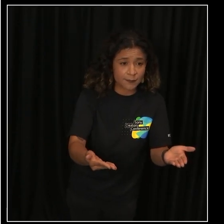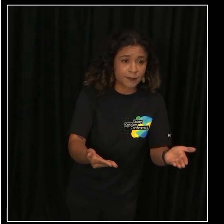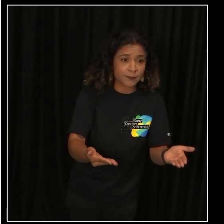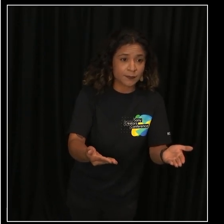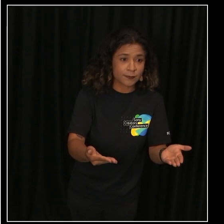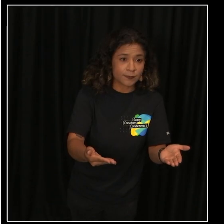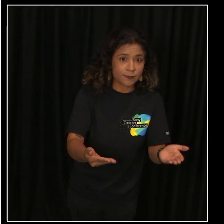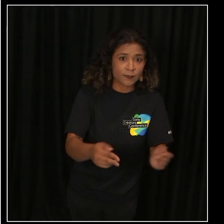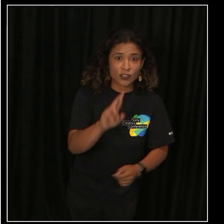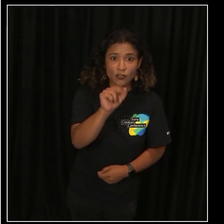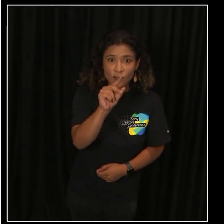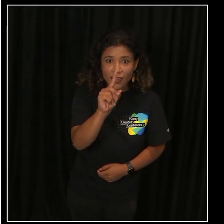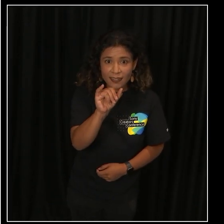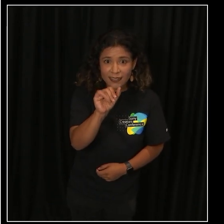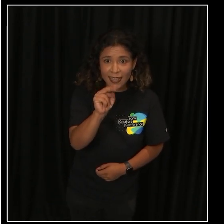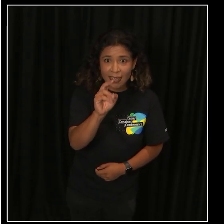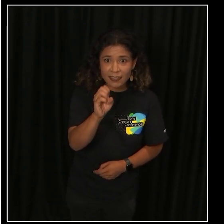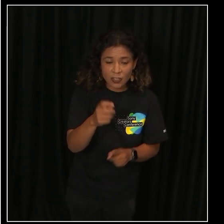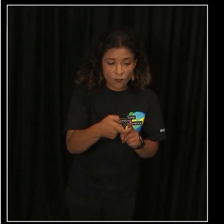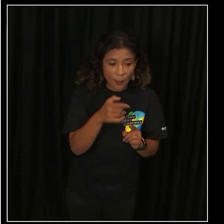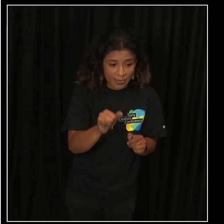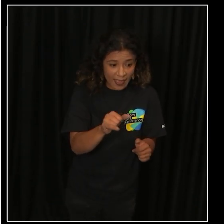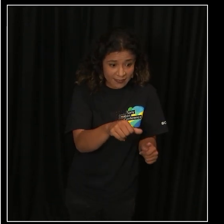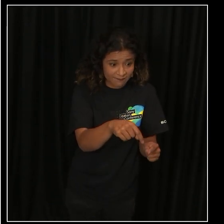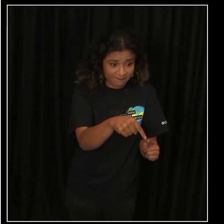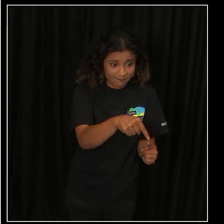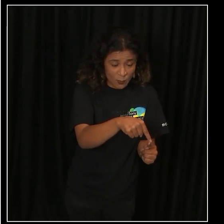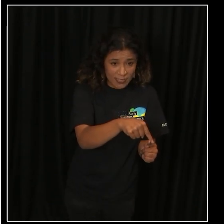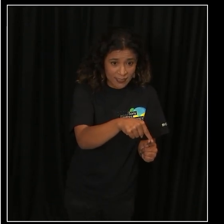the radiance from that point to the ray origin is calculated